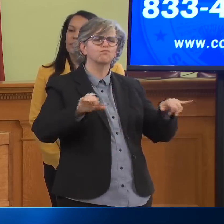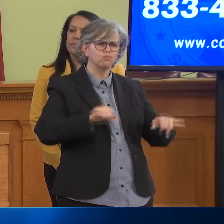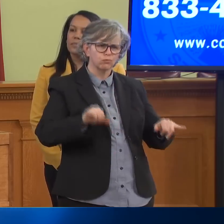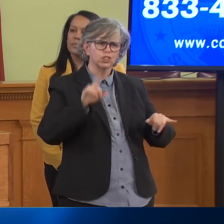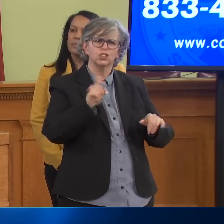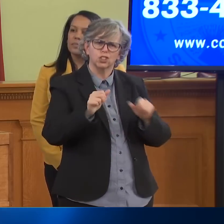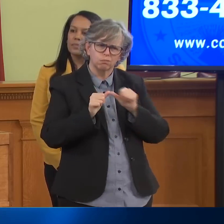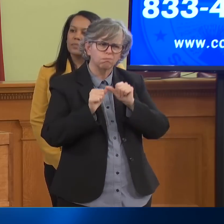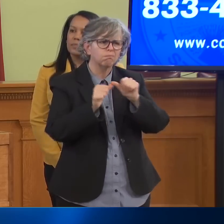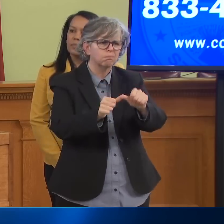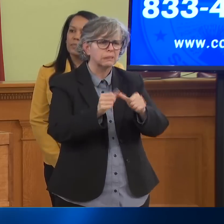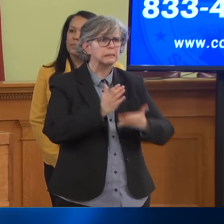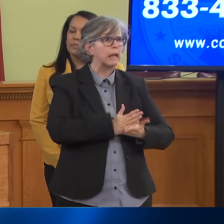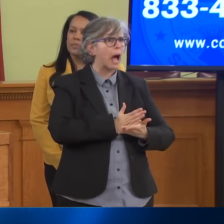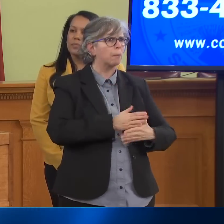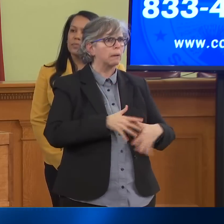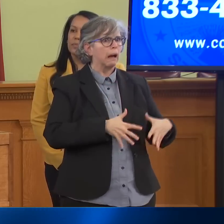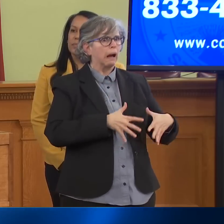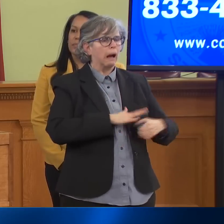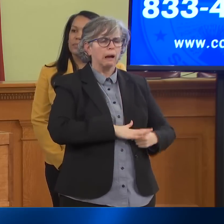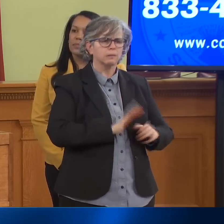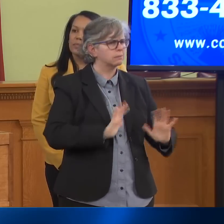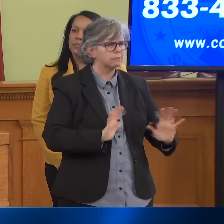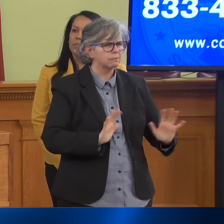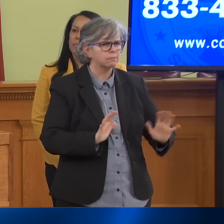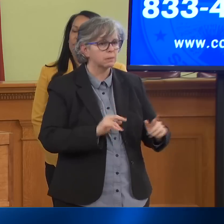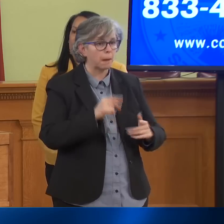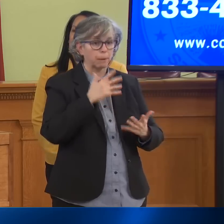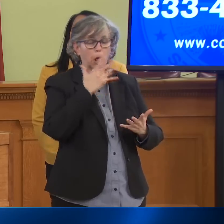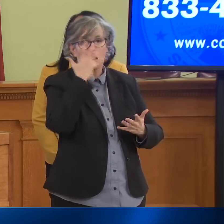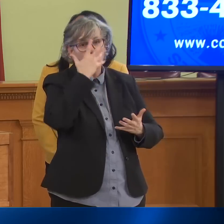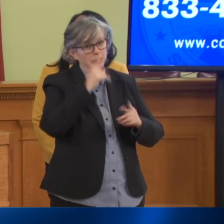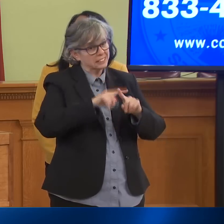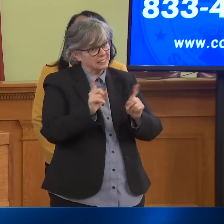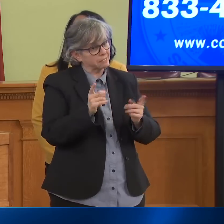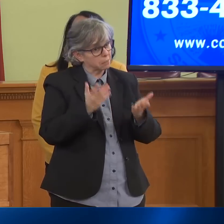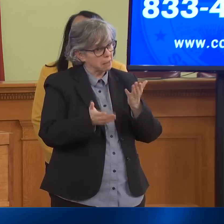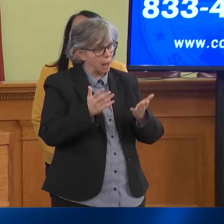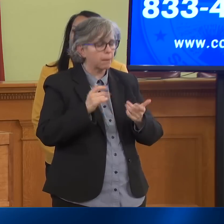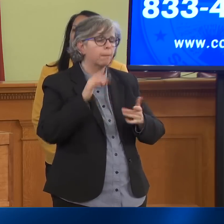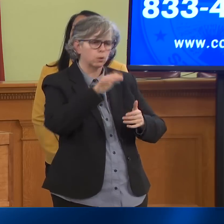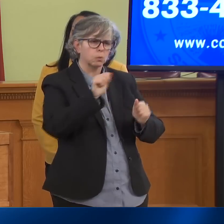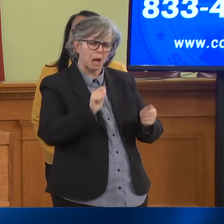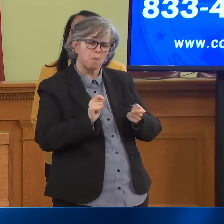MOVIES, TAKING WALKS OR EXERCISING, STAYING HYDRATED.